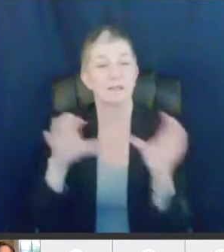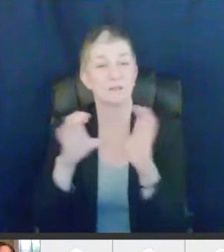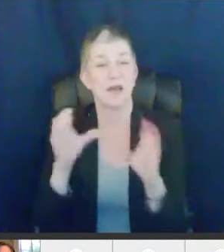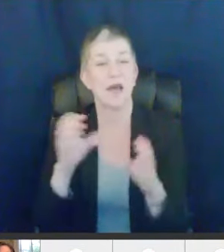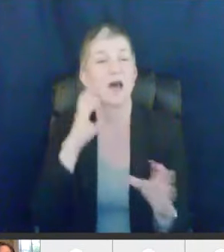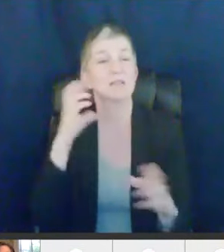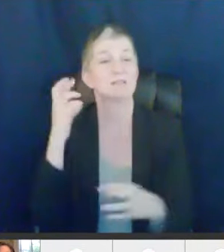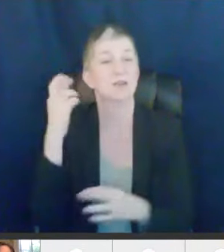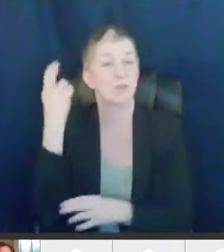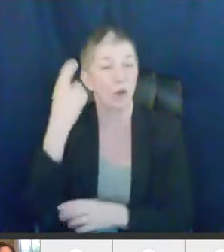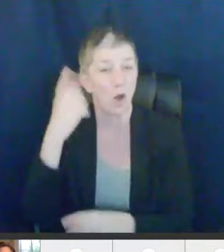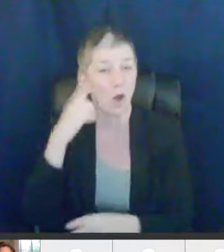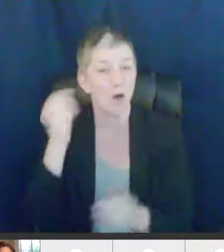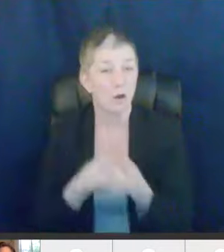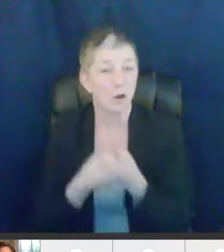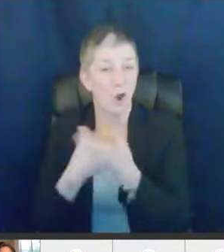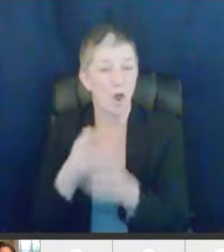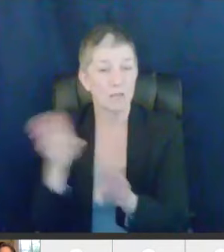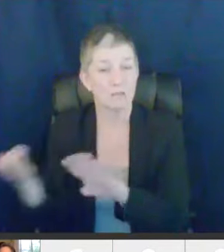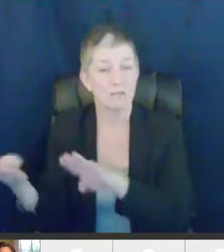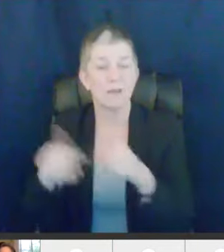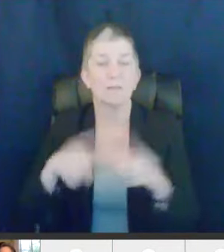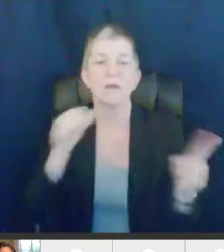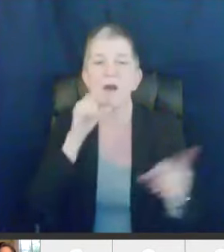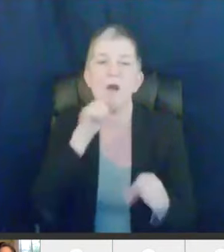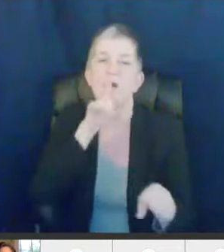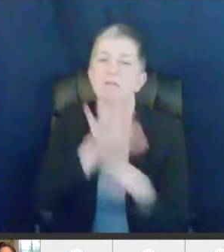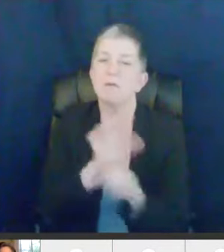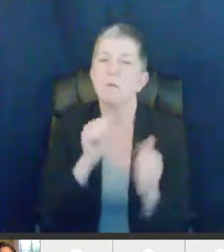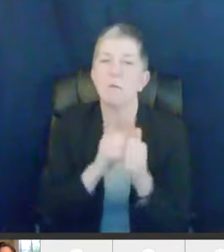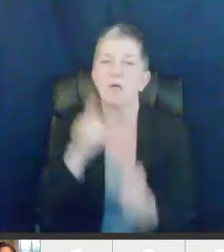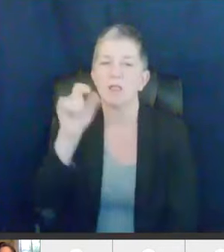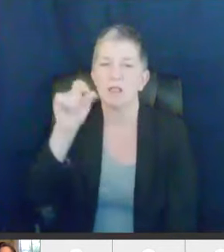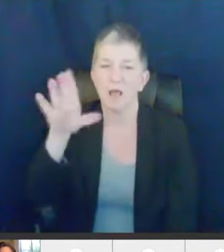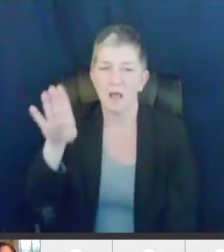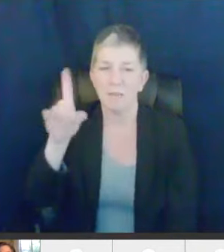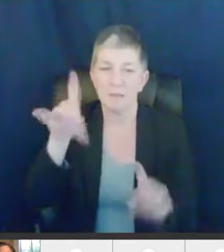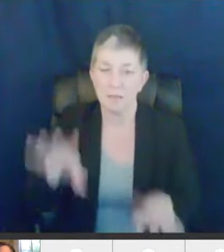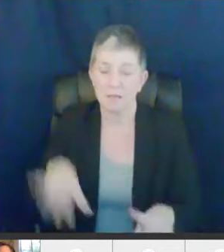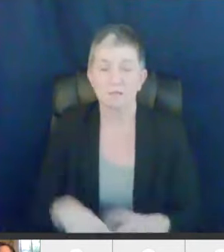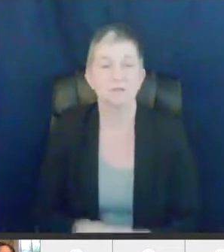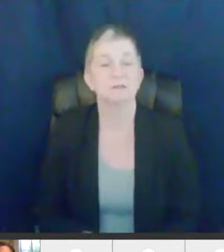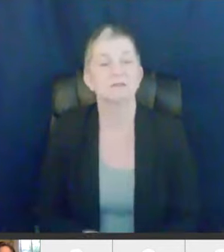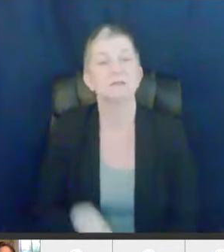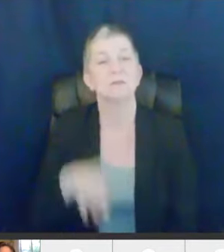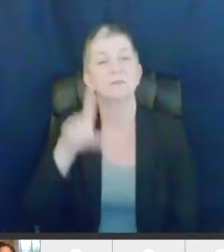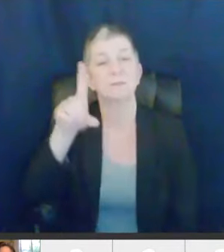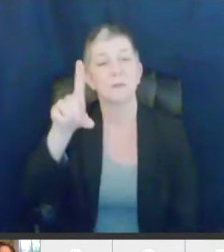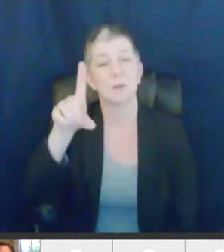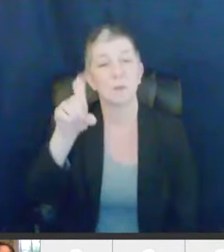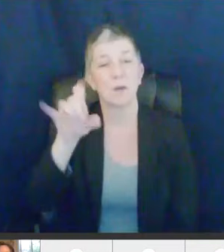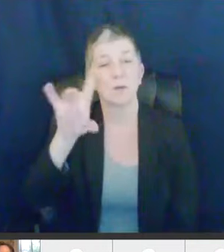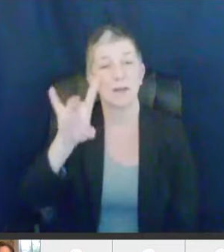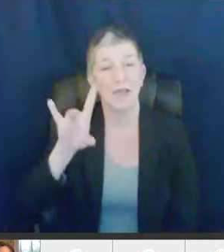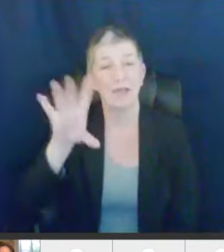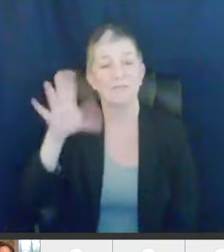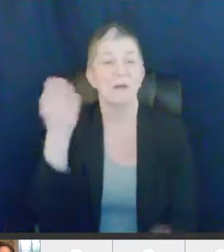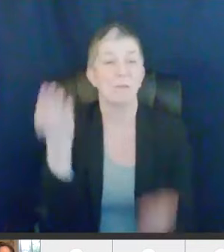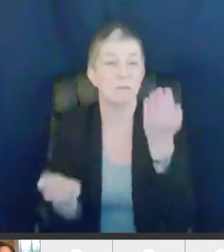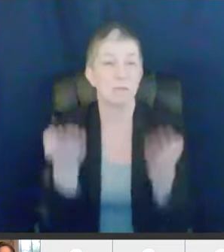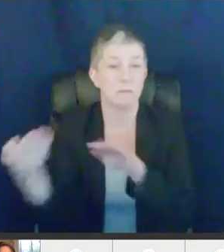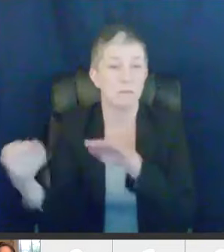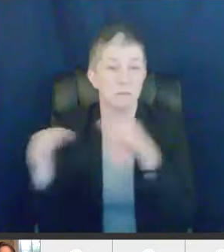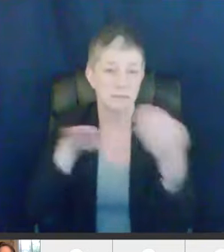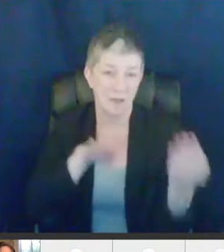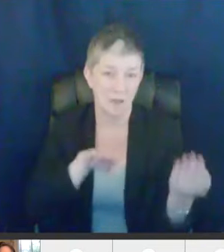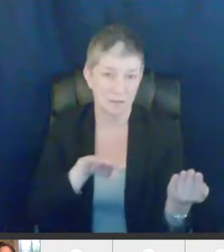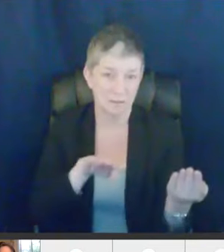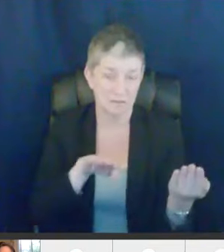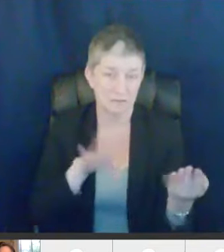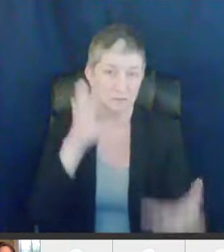confirmed with a lab test we have 185 probable deaths so adding that to our